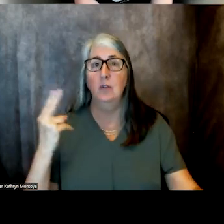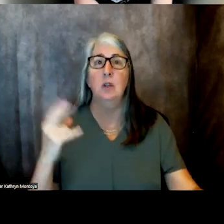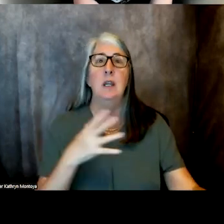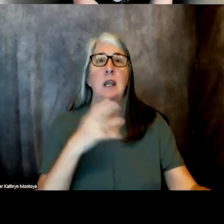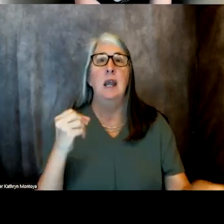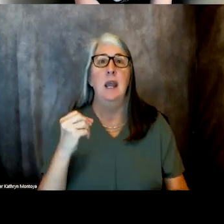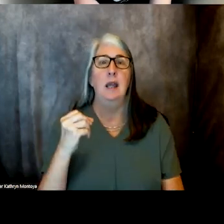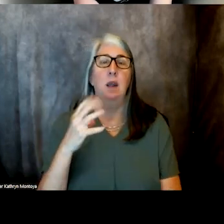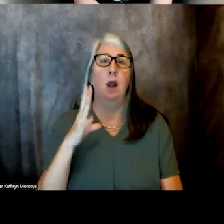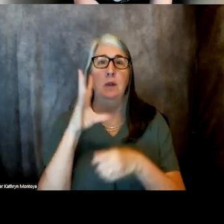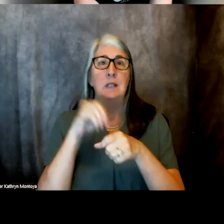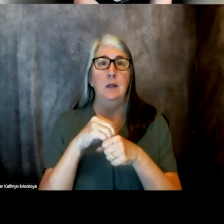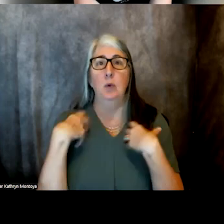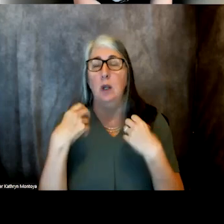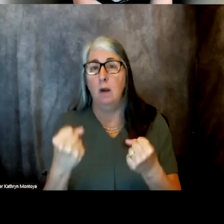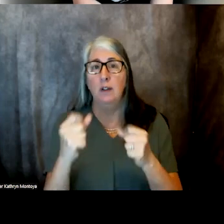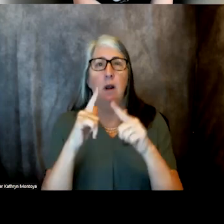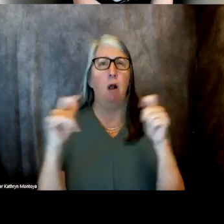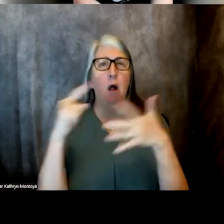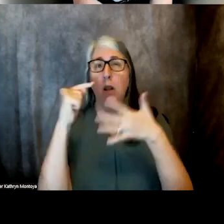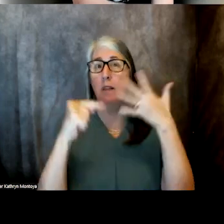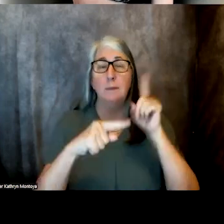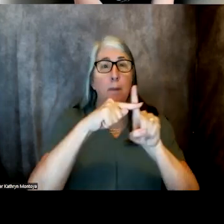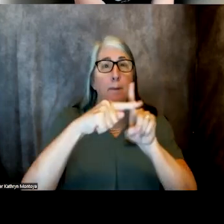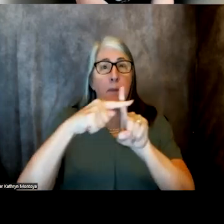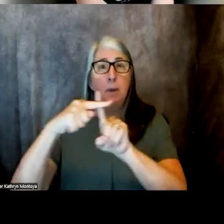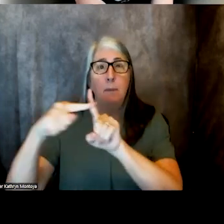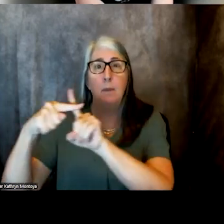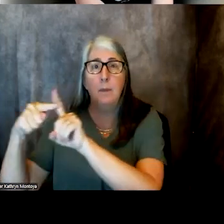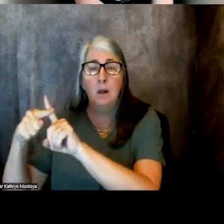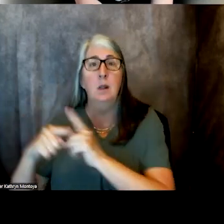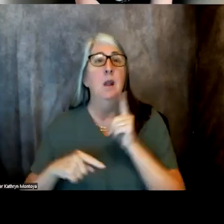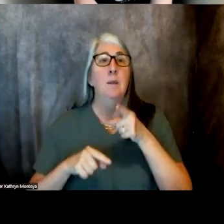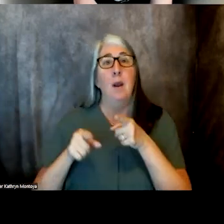REKUFYER AND THEN WE ROSE IT TO THE NEXT LEVEL, BUT WHEN THE BOSS